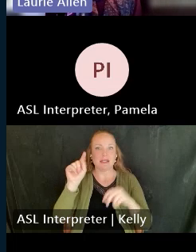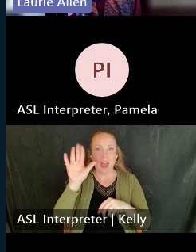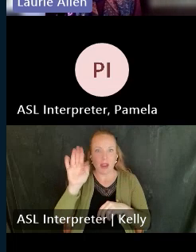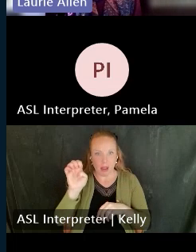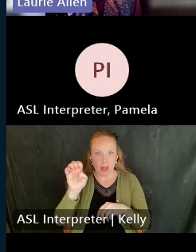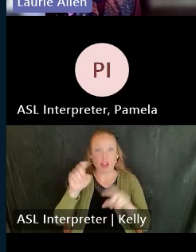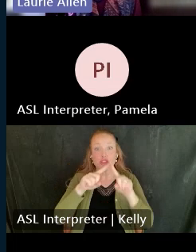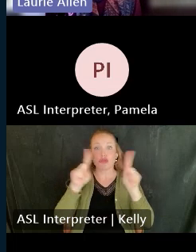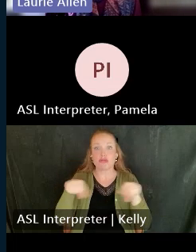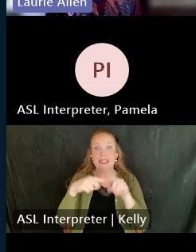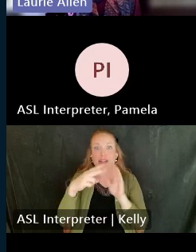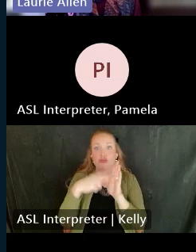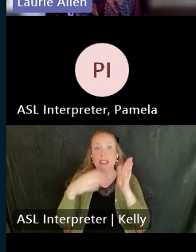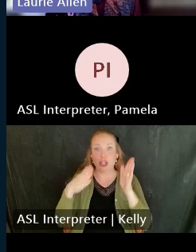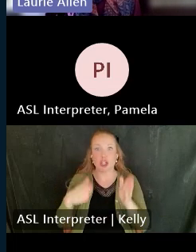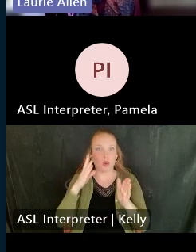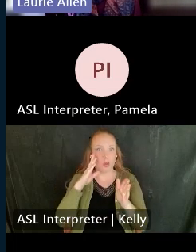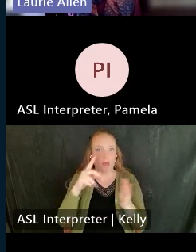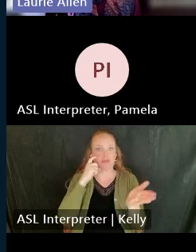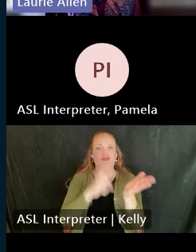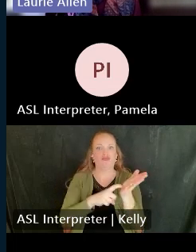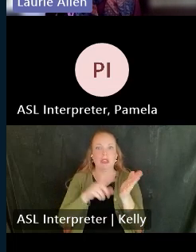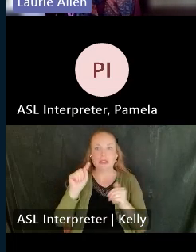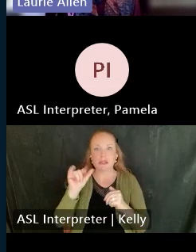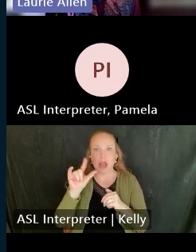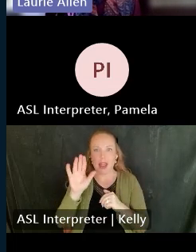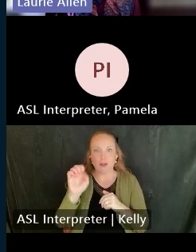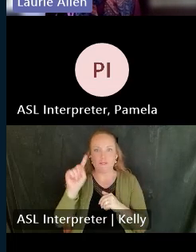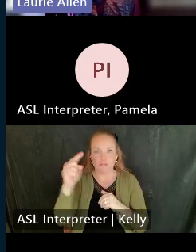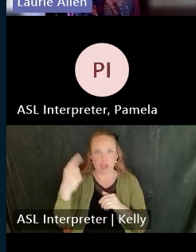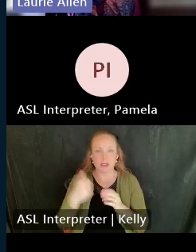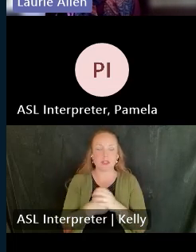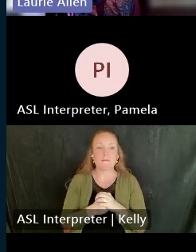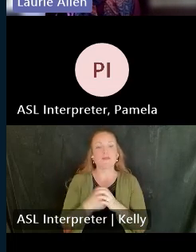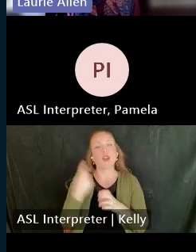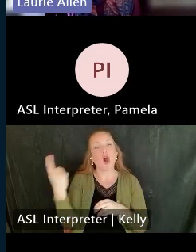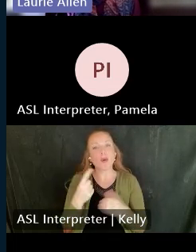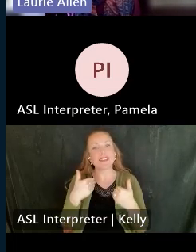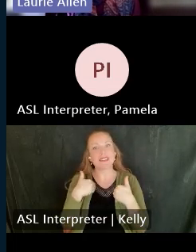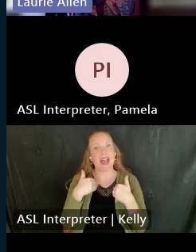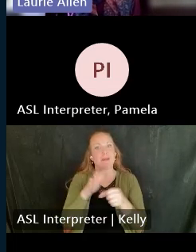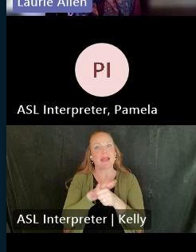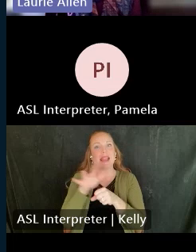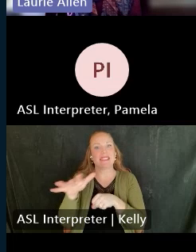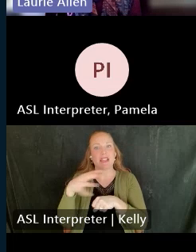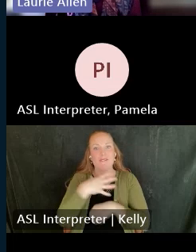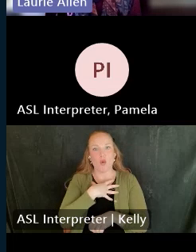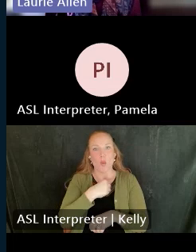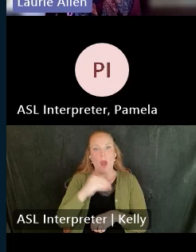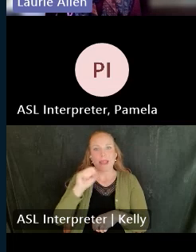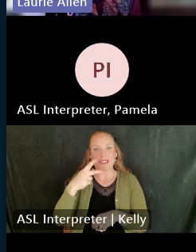And of course, we encourage you to have plenty of whitespace on your slide and use a larger font. We recommend 18 point. And again, this benefits everyone.